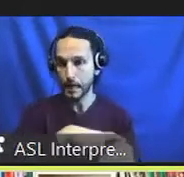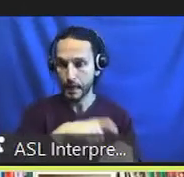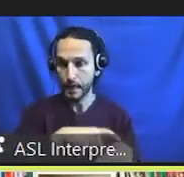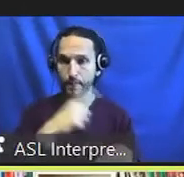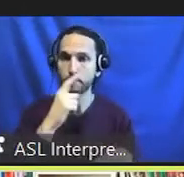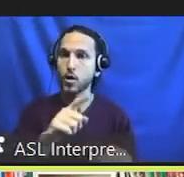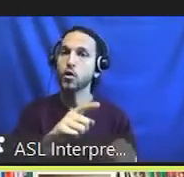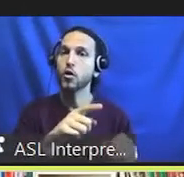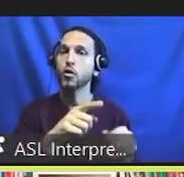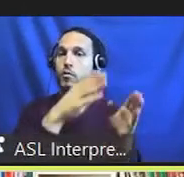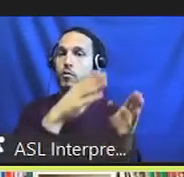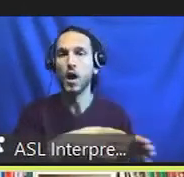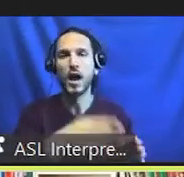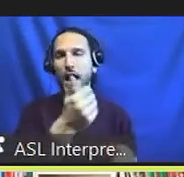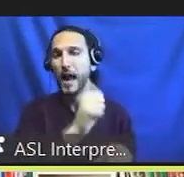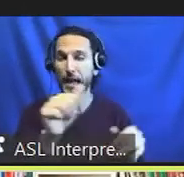or for groups of any size in any setting.